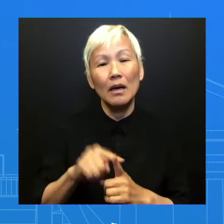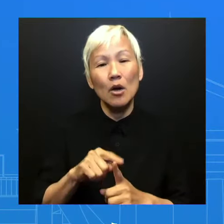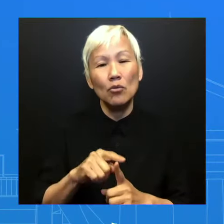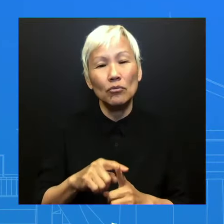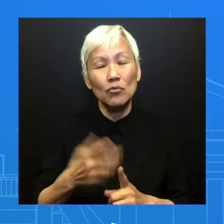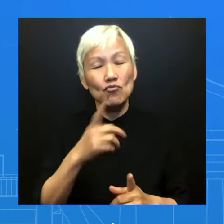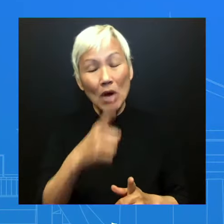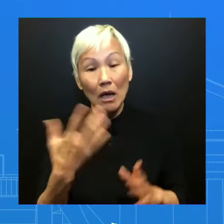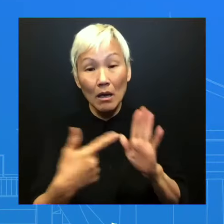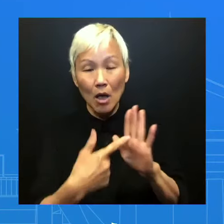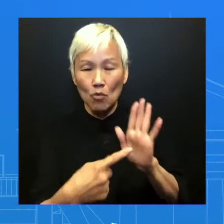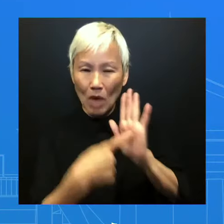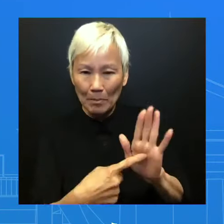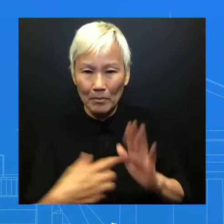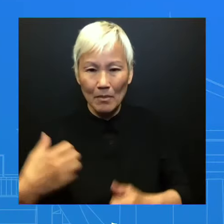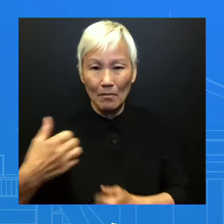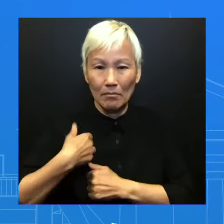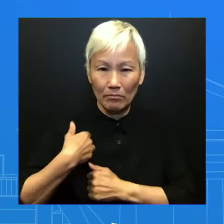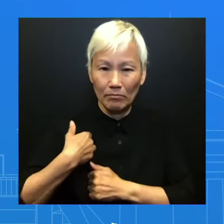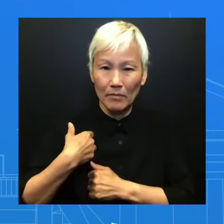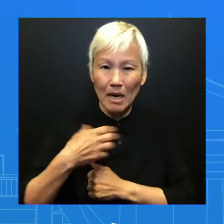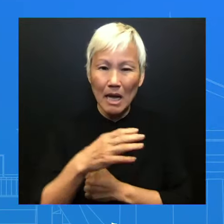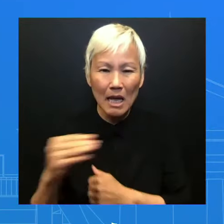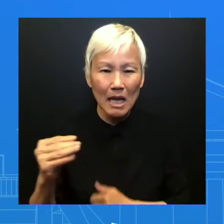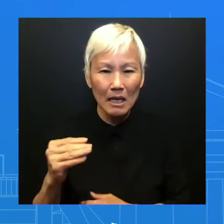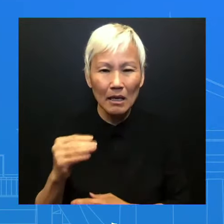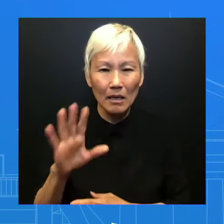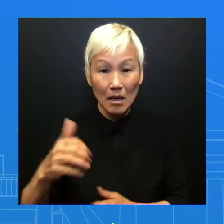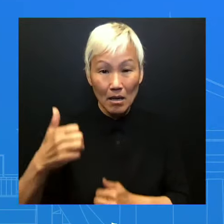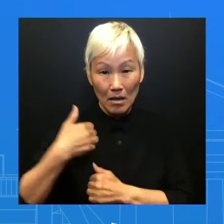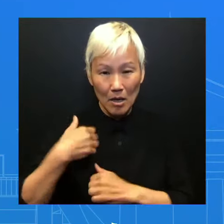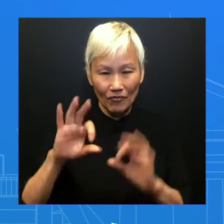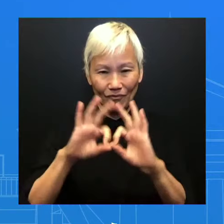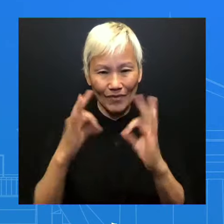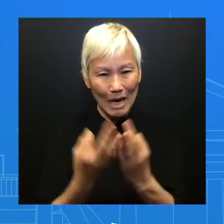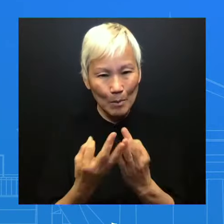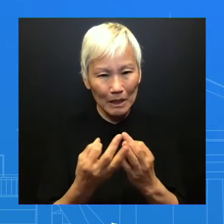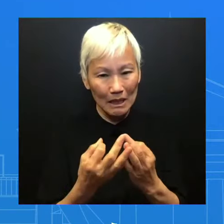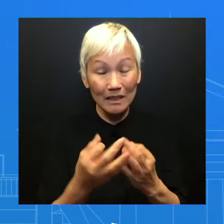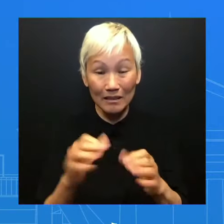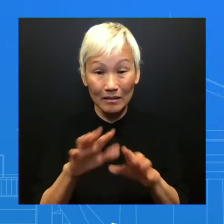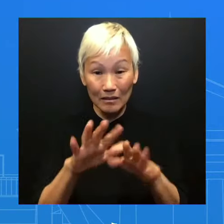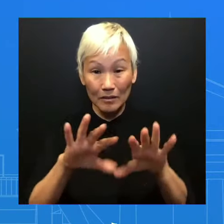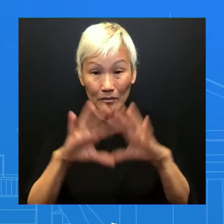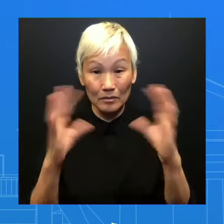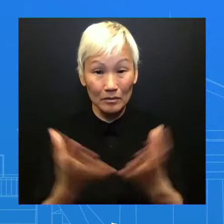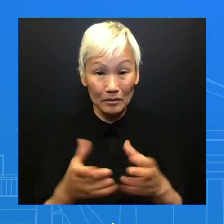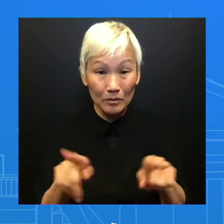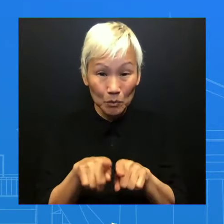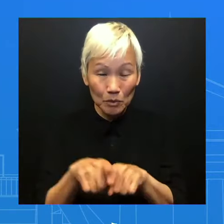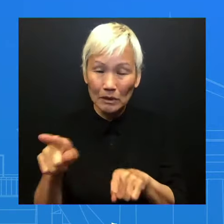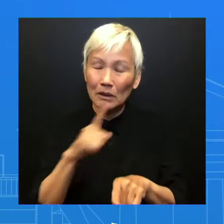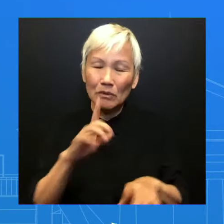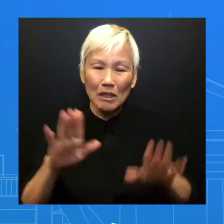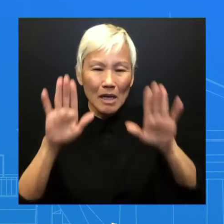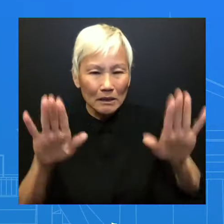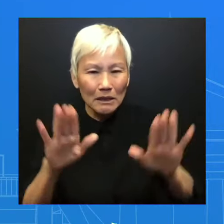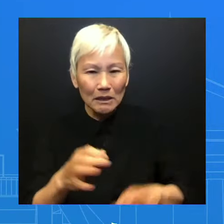And so, look, he's immensely talented. He's -- it has been amazing to -- to watch this process.